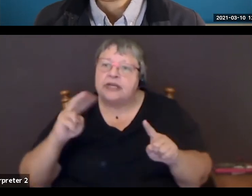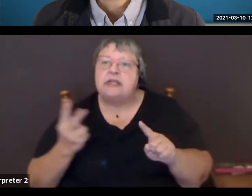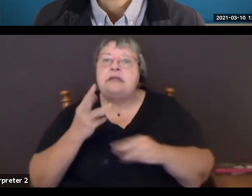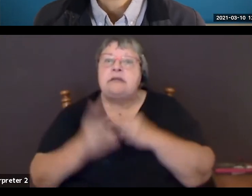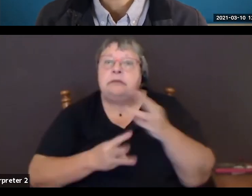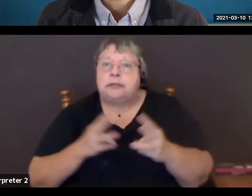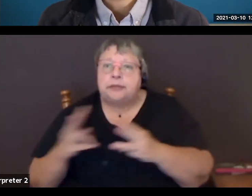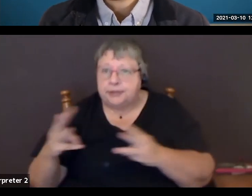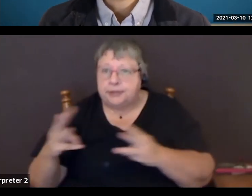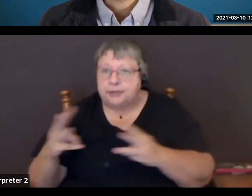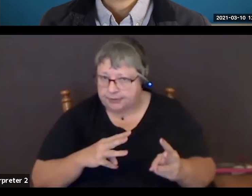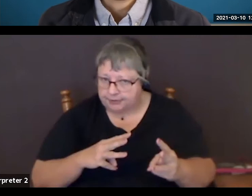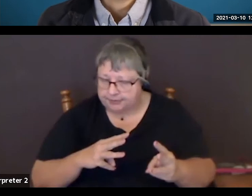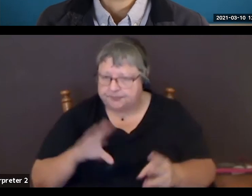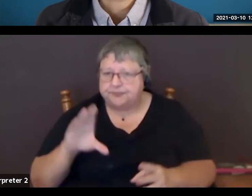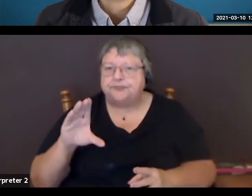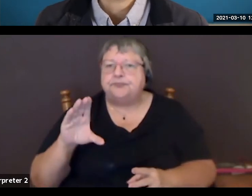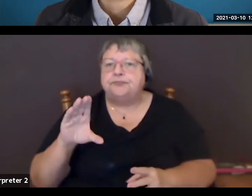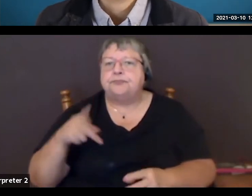Karl Popper wrote about the politics of social experiments.